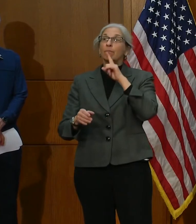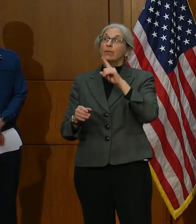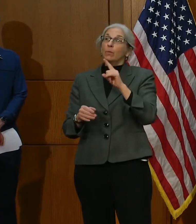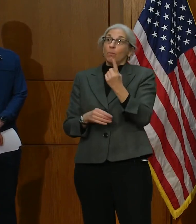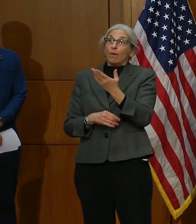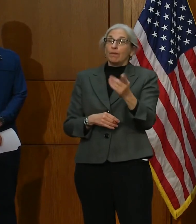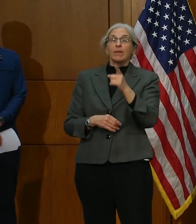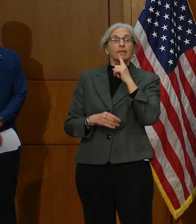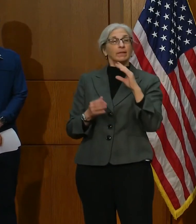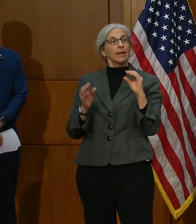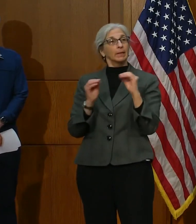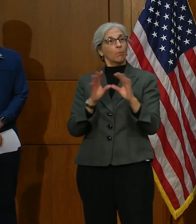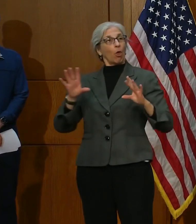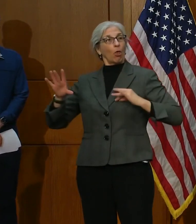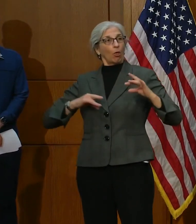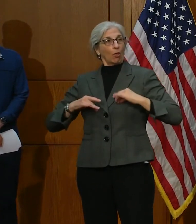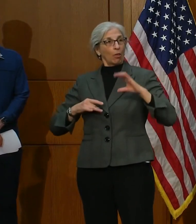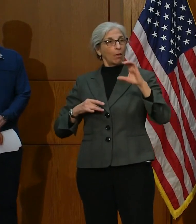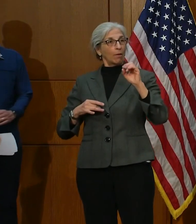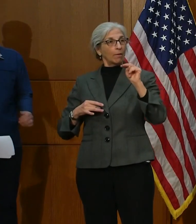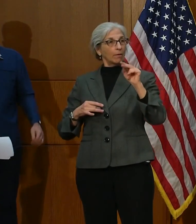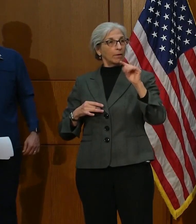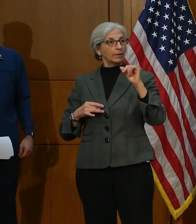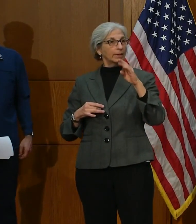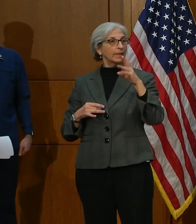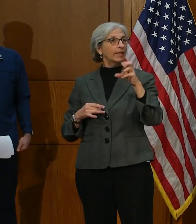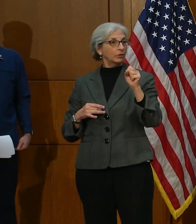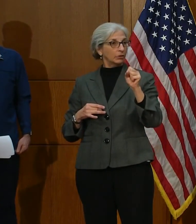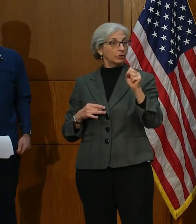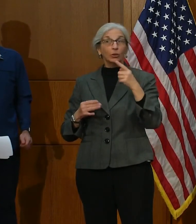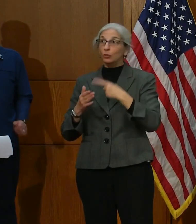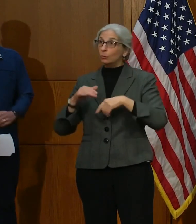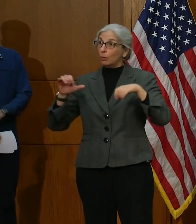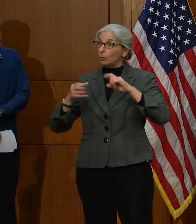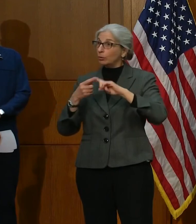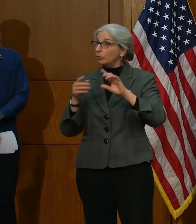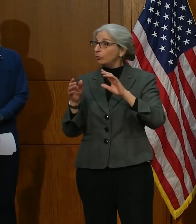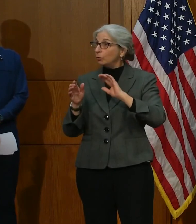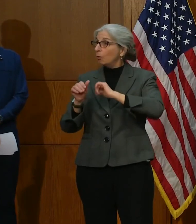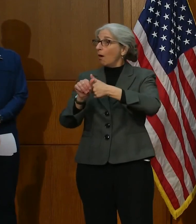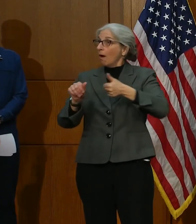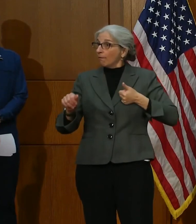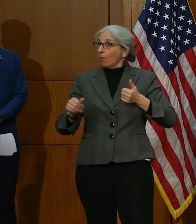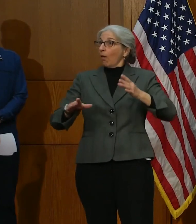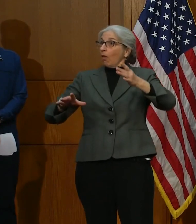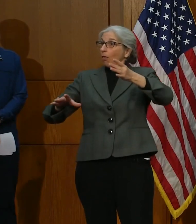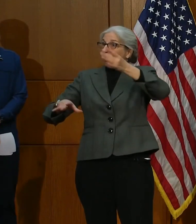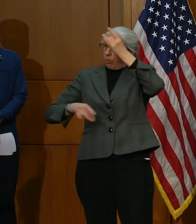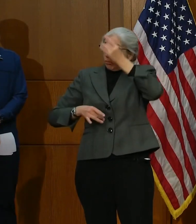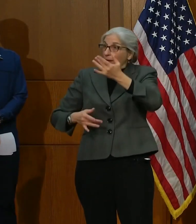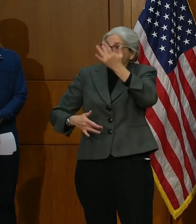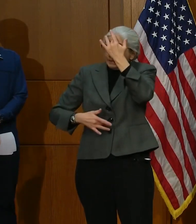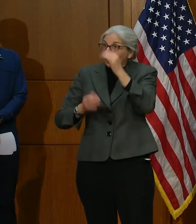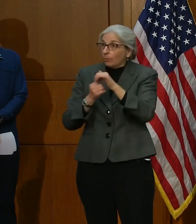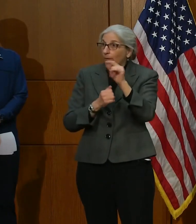THE BIGGEST SHIFT IS THAT THEY ARE MORE CONTAGIOUS THAT ARE NOT NUMBER IS HIGHER. AND SO